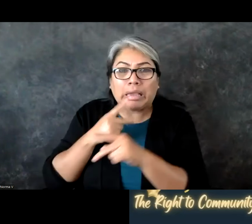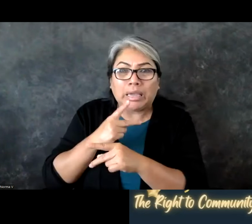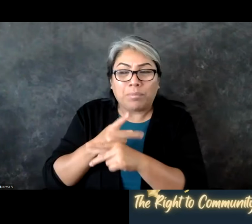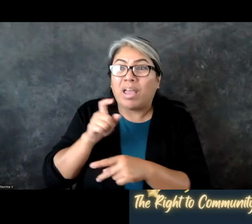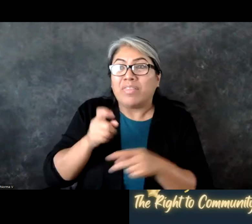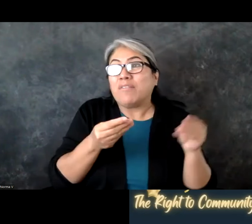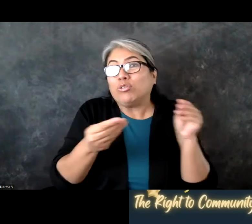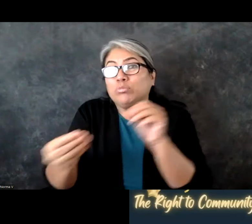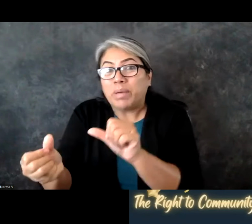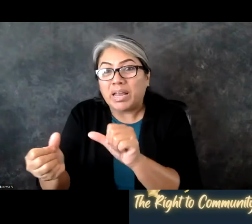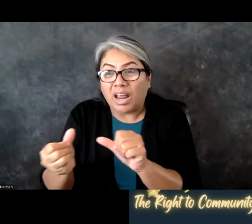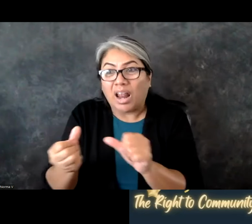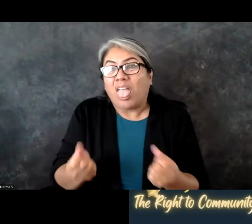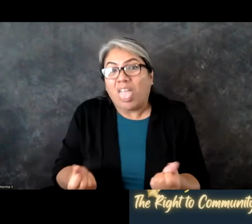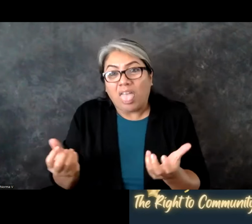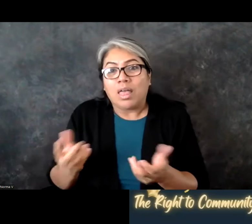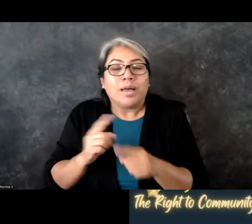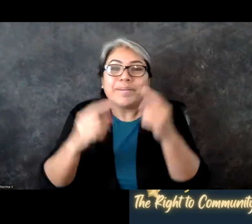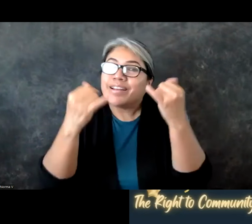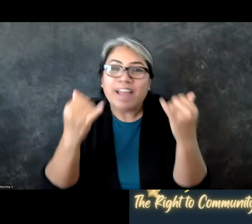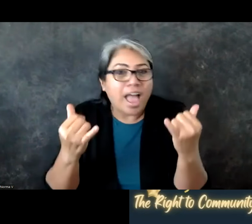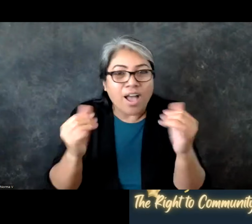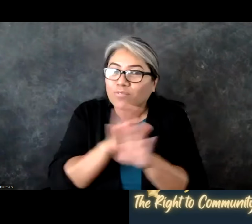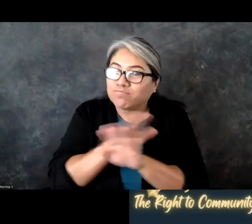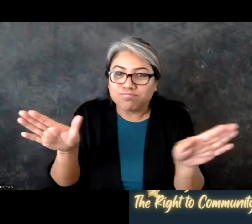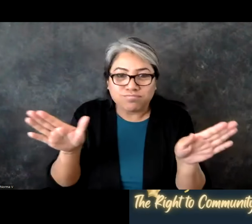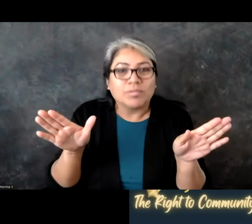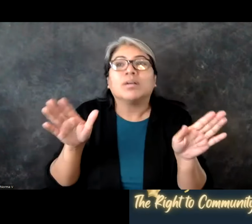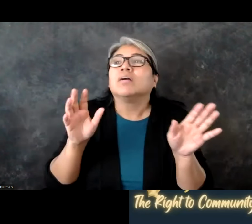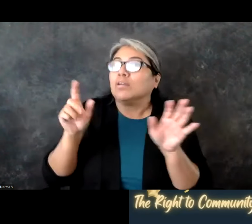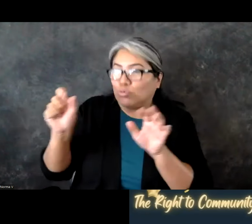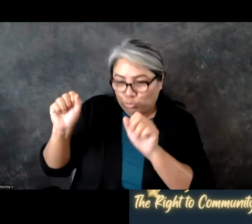inheritance of $50,000 or whatever amount. And under